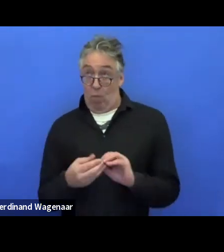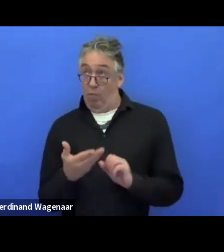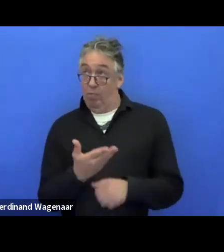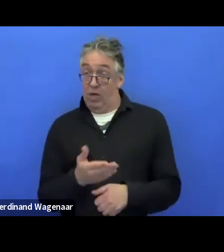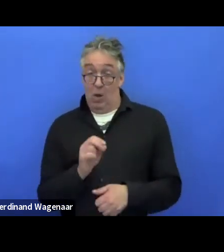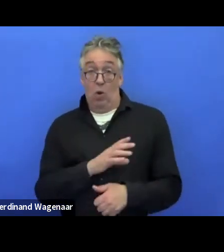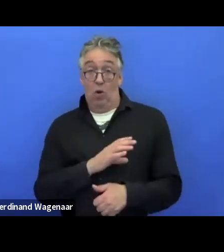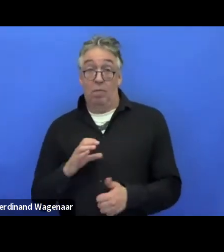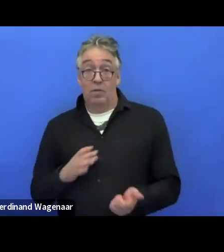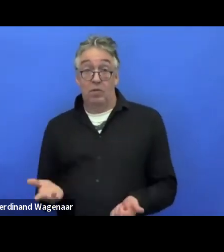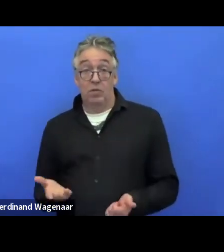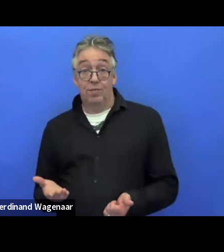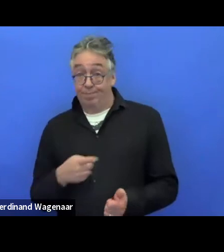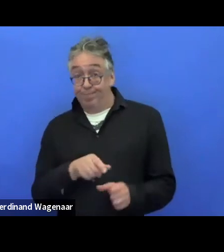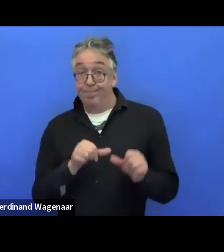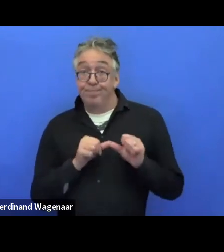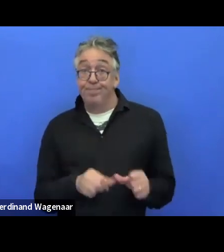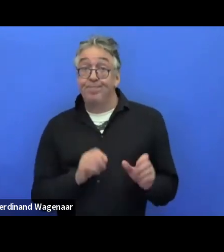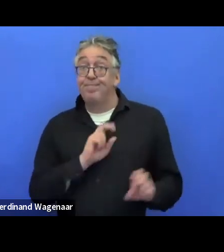and the public institutions funded with EU money